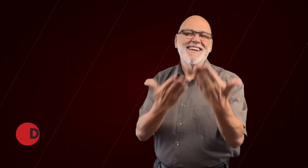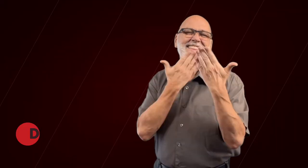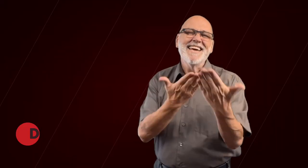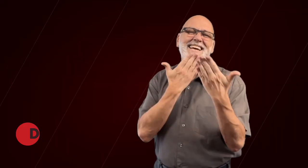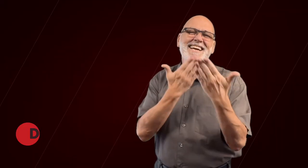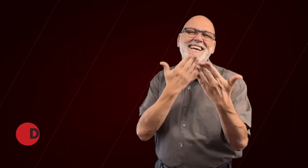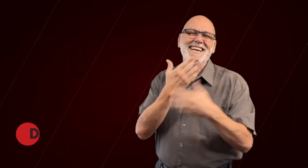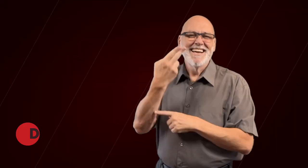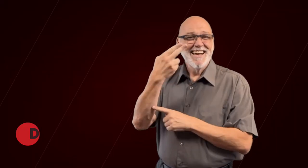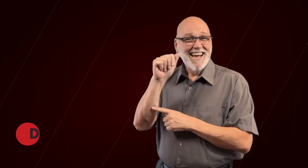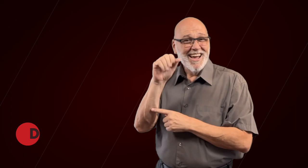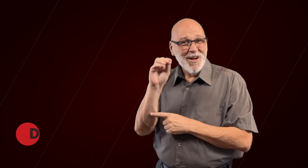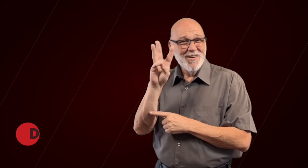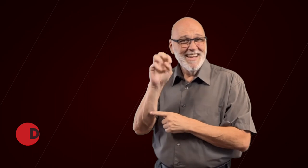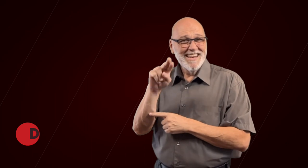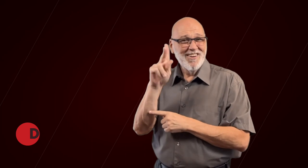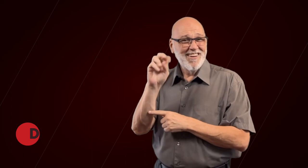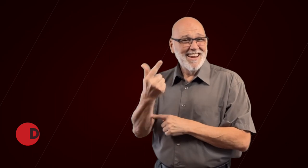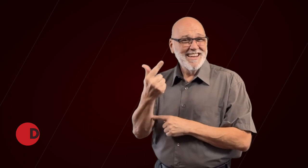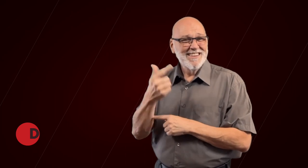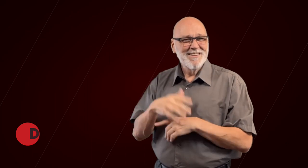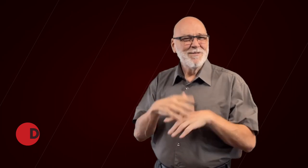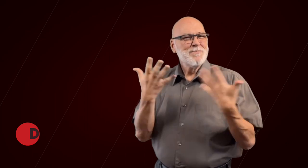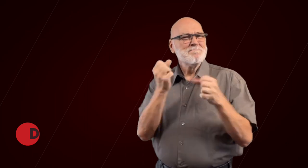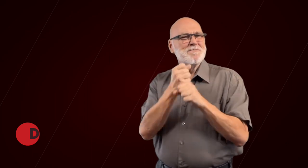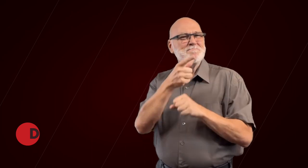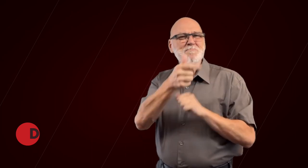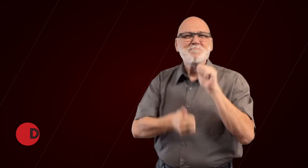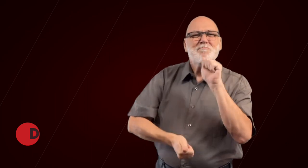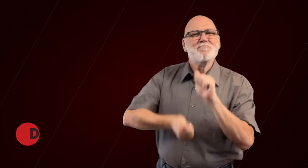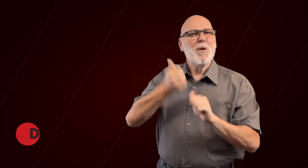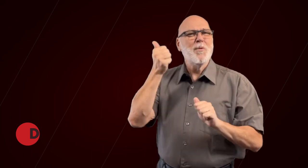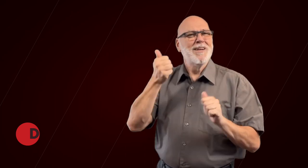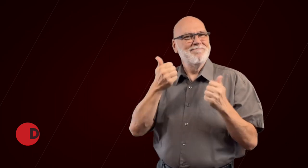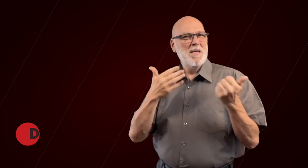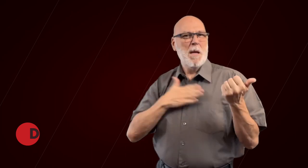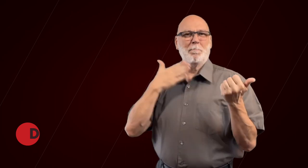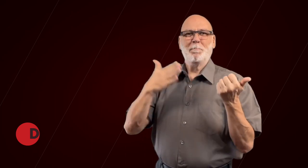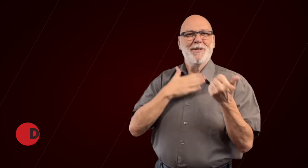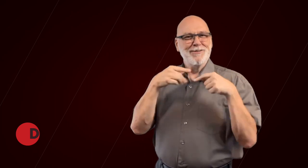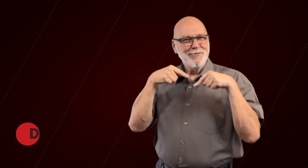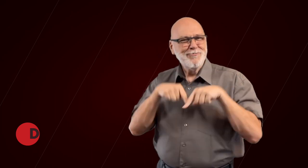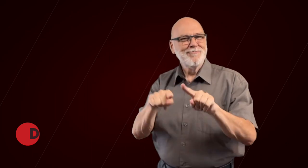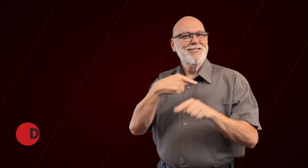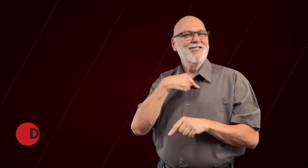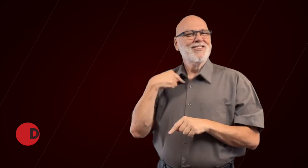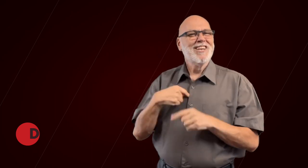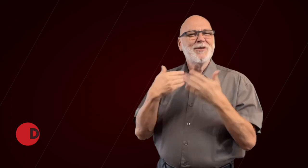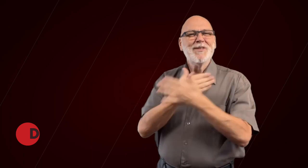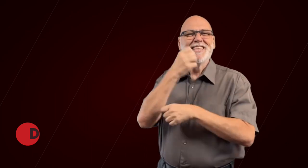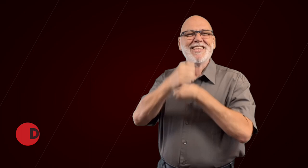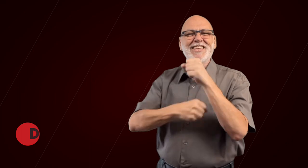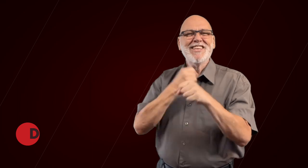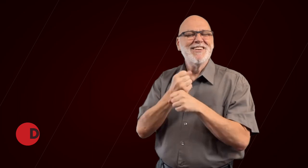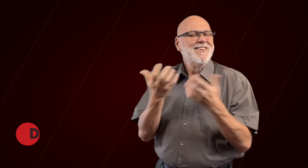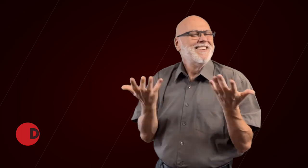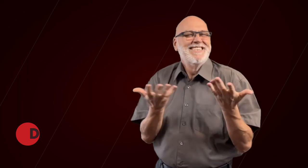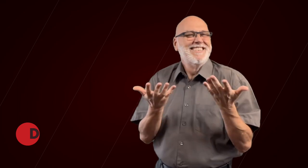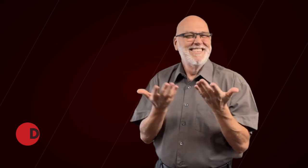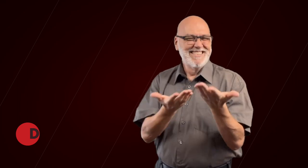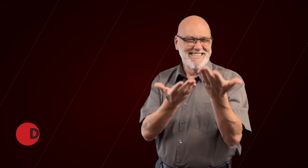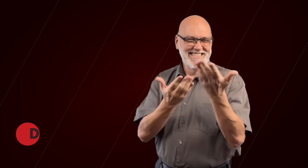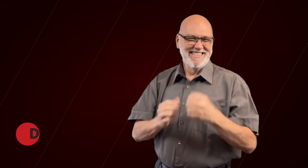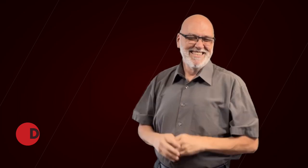Thank you Hao Wen Kong! What makes you most happy during Chinese New Year?